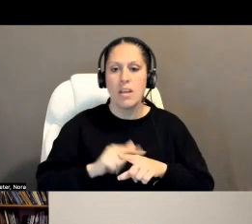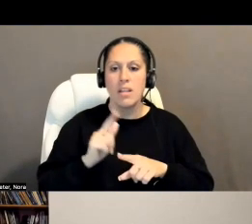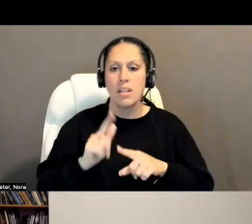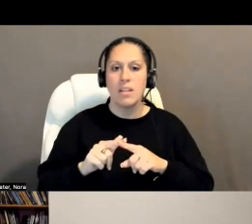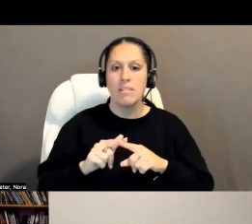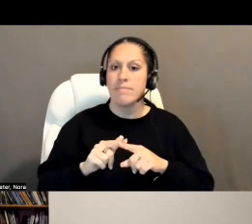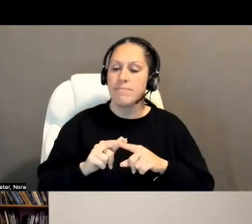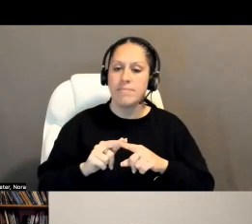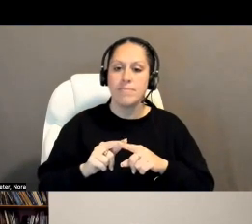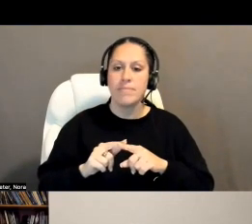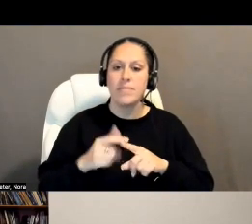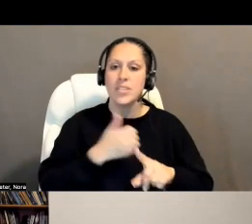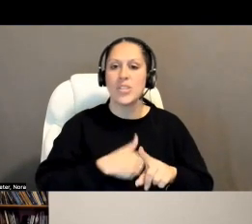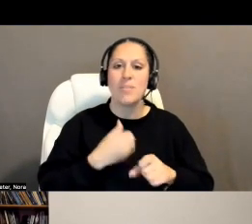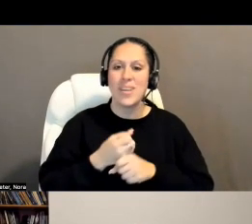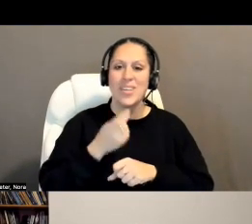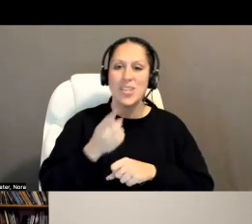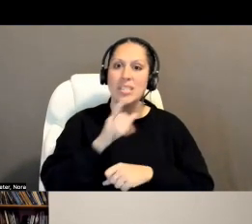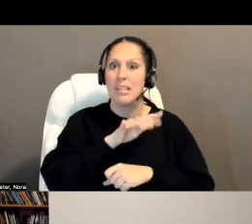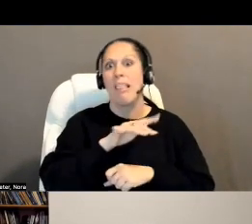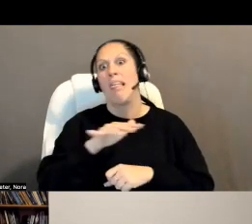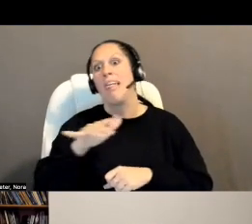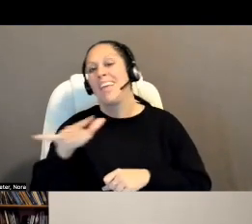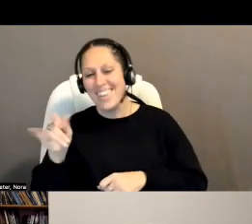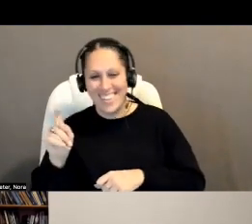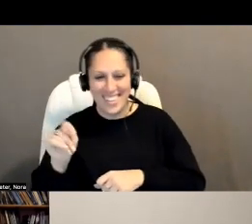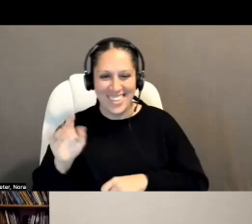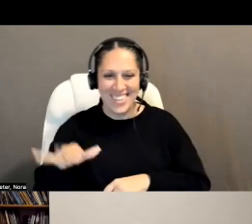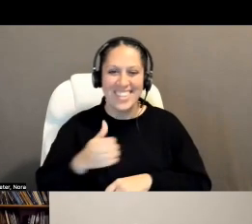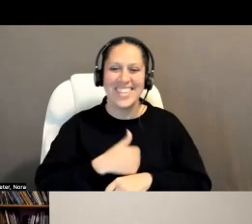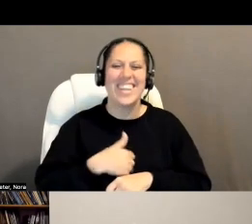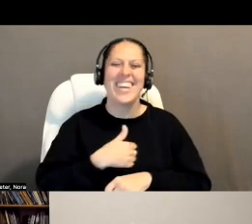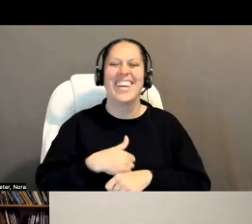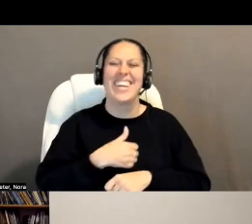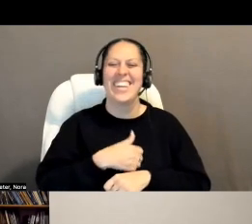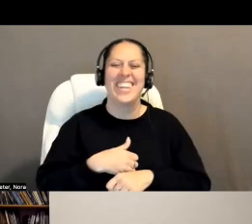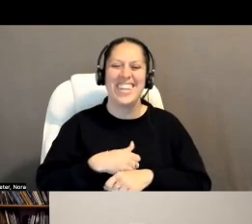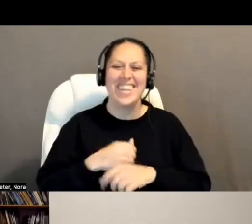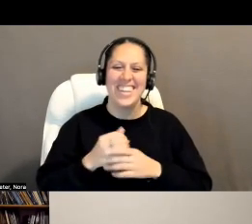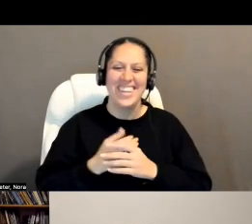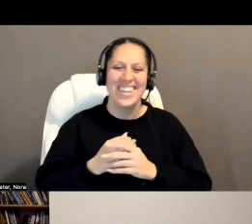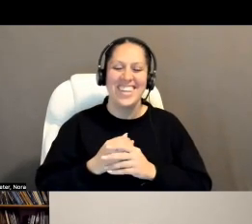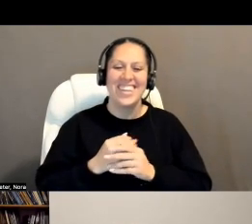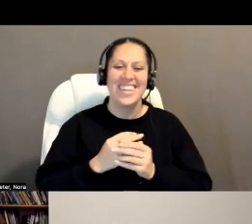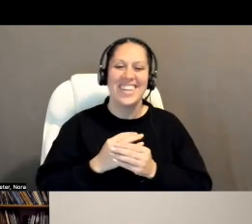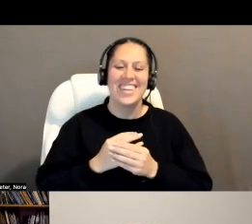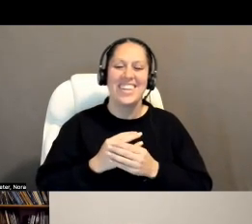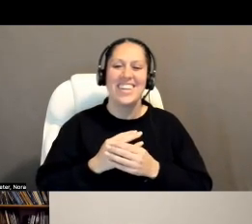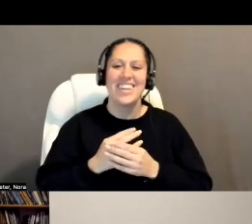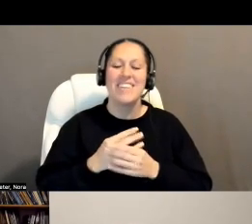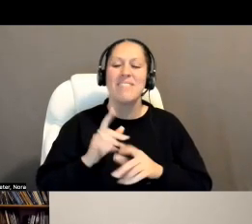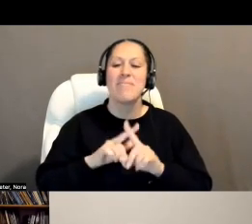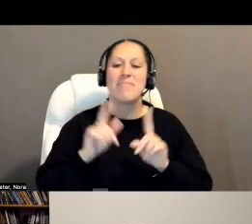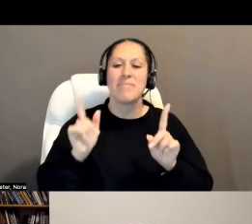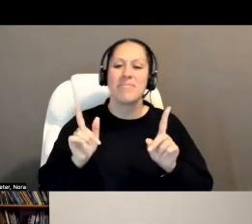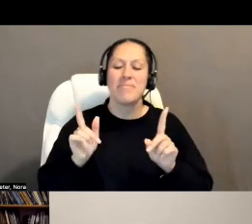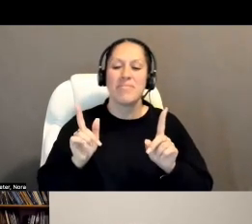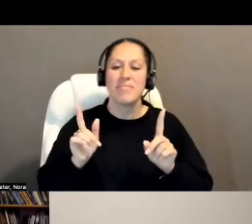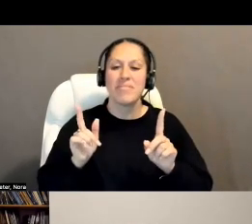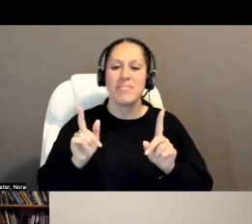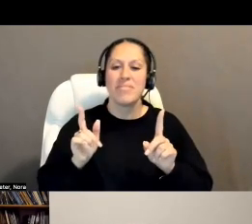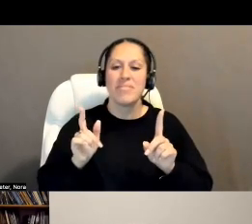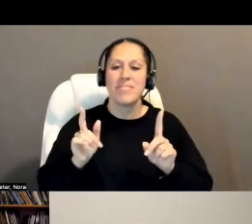...um, sorry to make you have to spell that. Oh, um, but um, yeah.